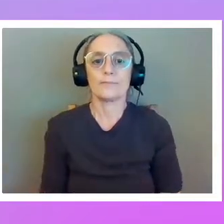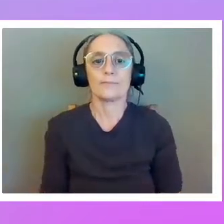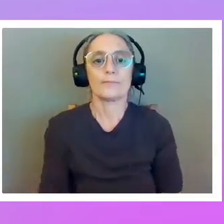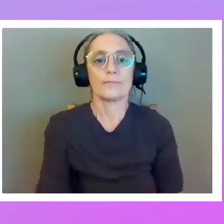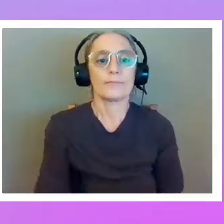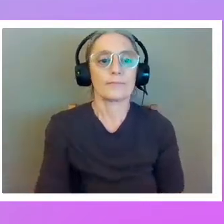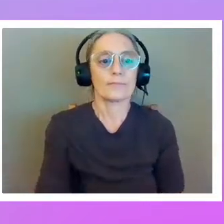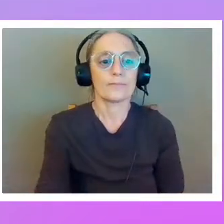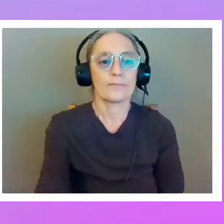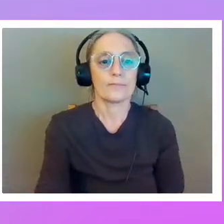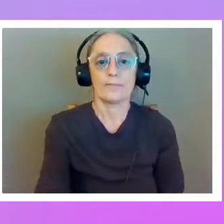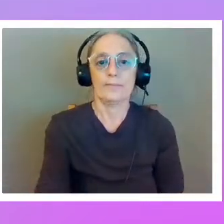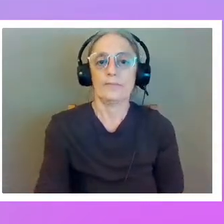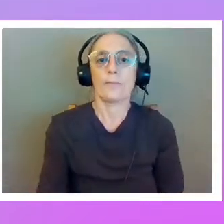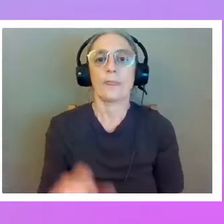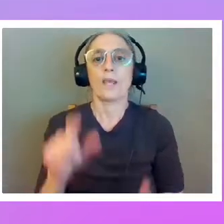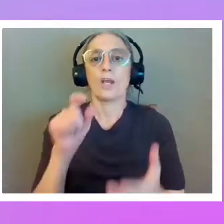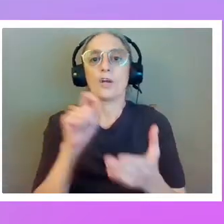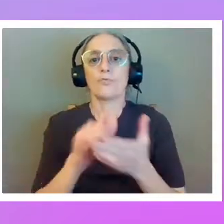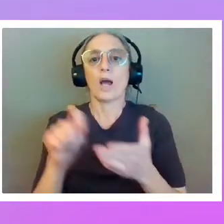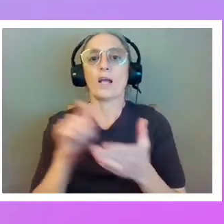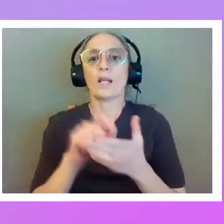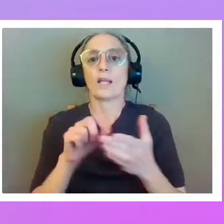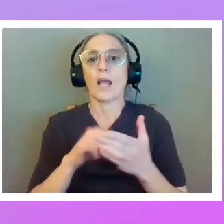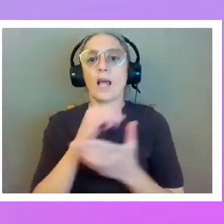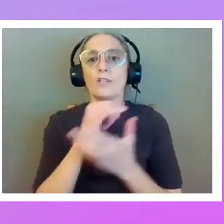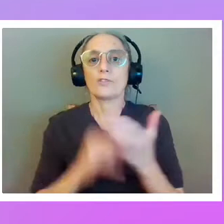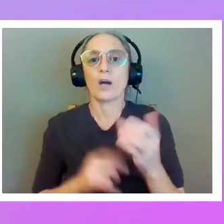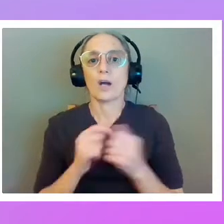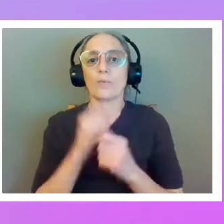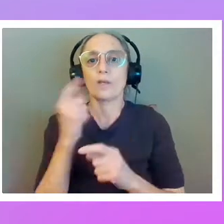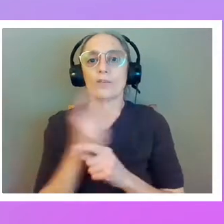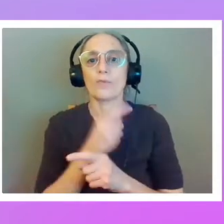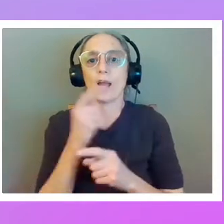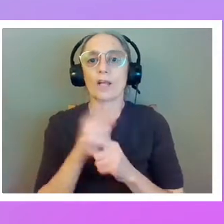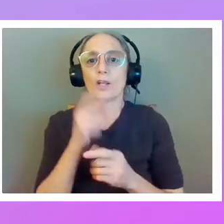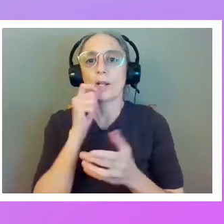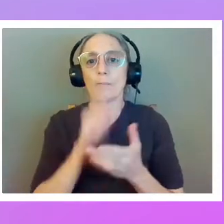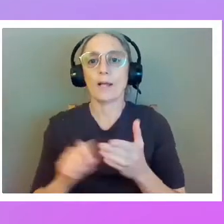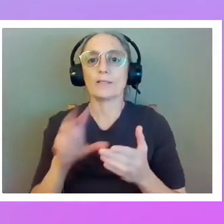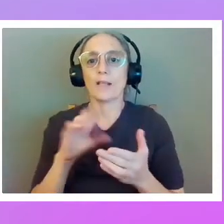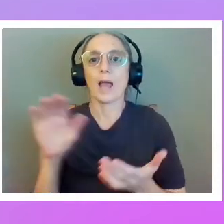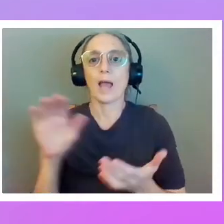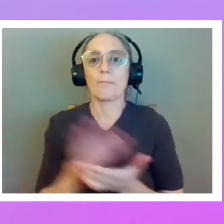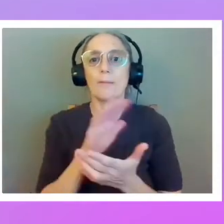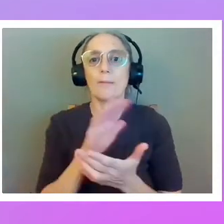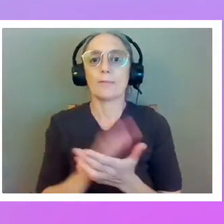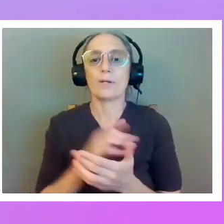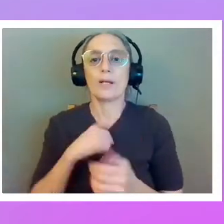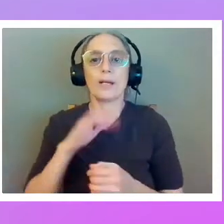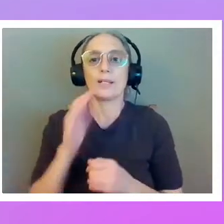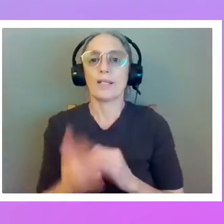Writing and drawing with a traditional pencil and paper was never my strong suit from very young age,